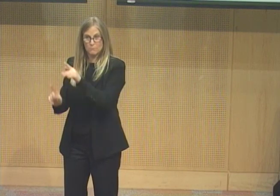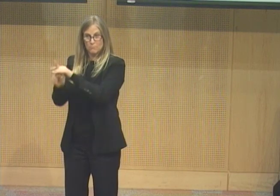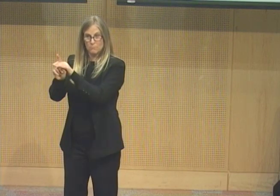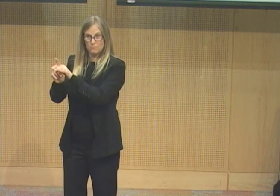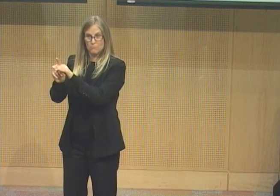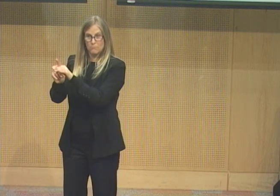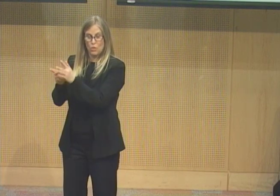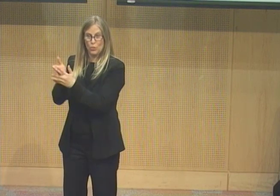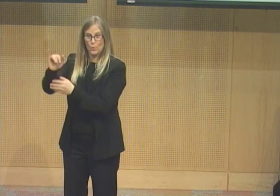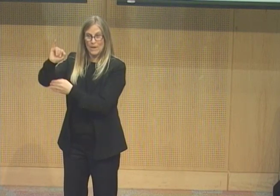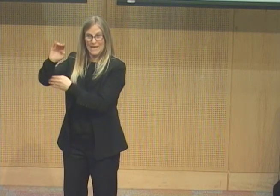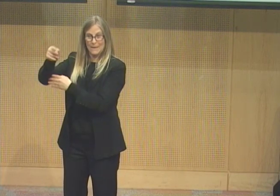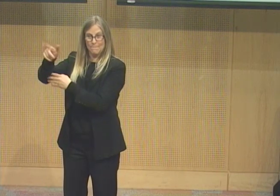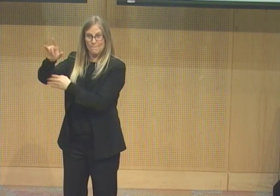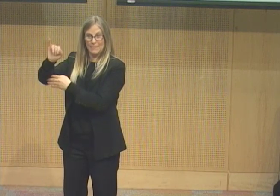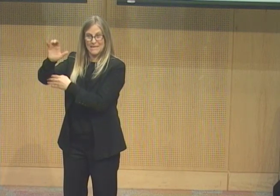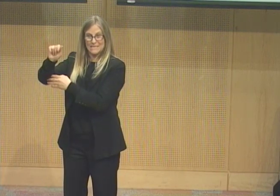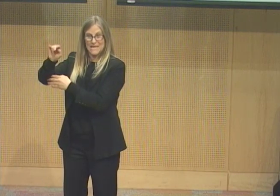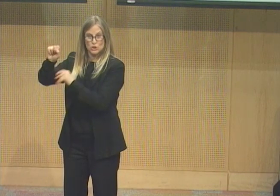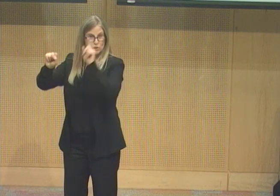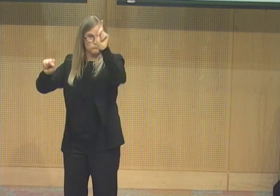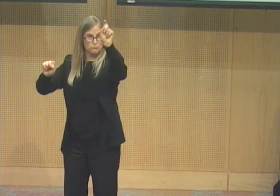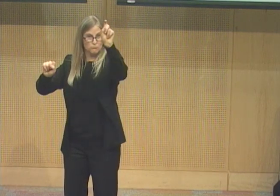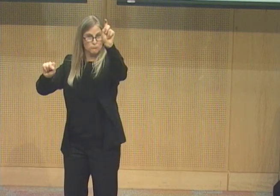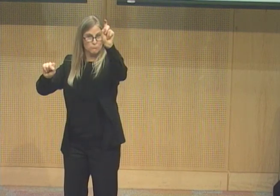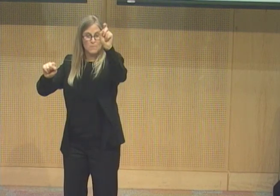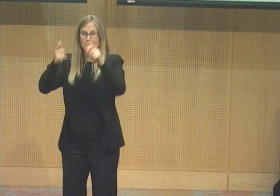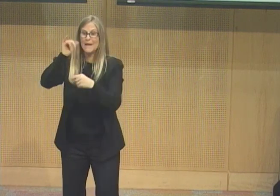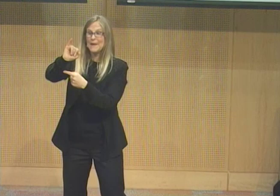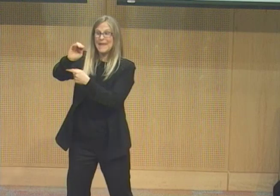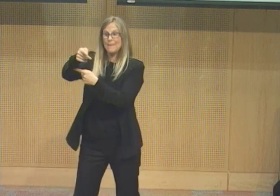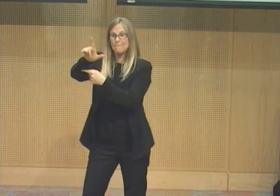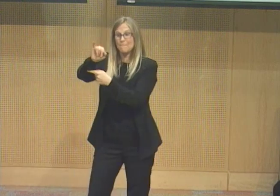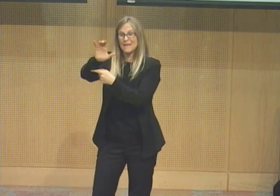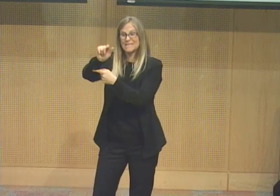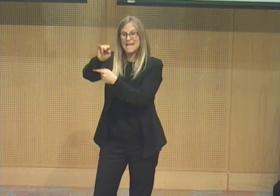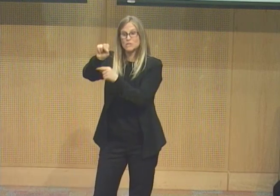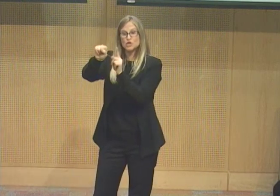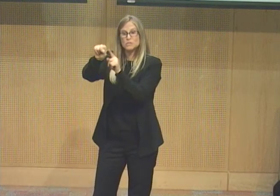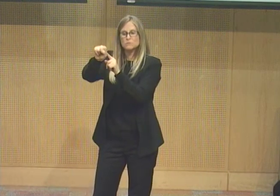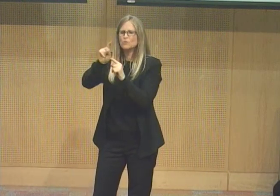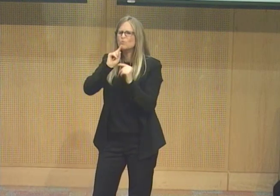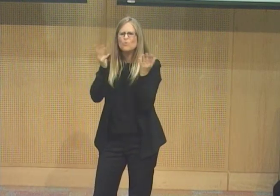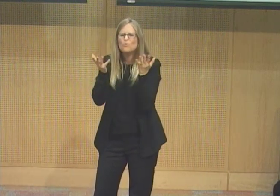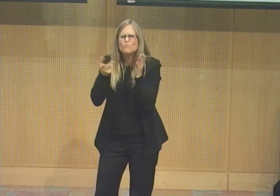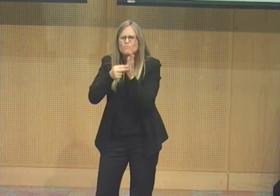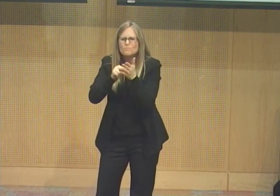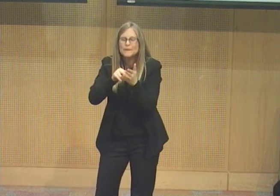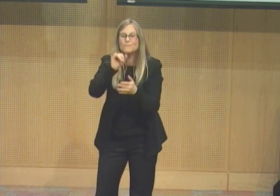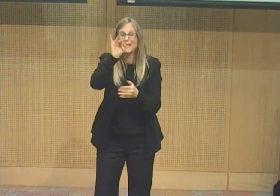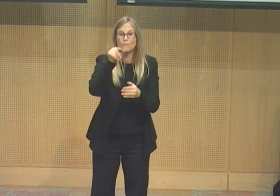if the same pattern would emerge if I began to give analysis to the implications